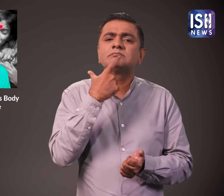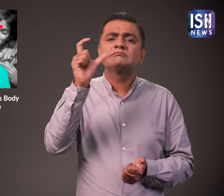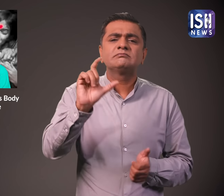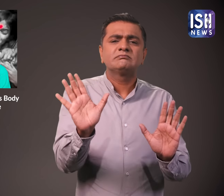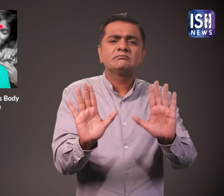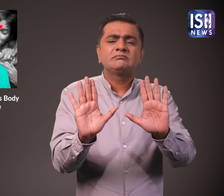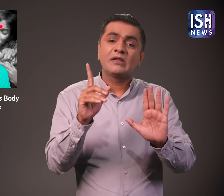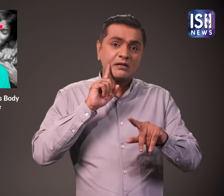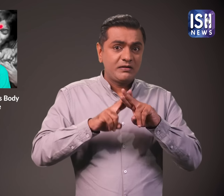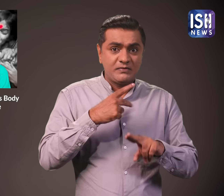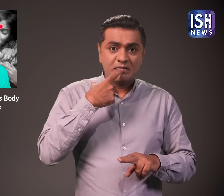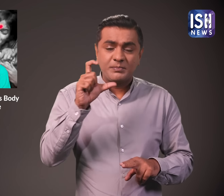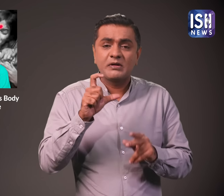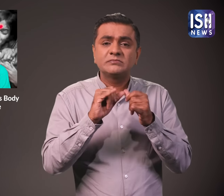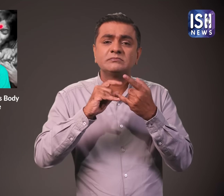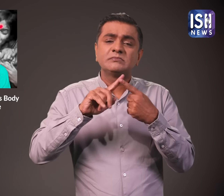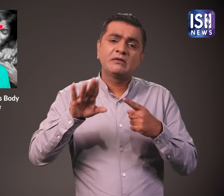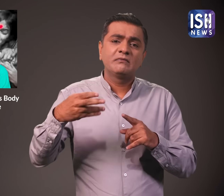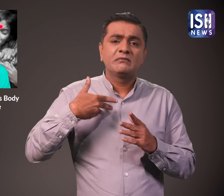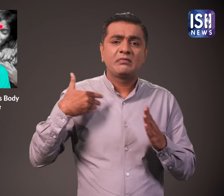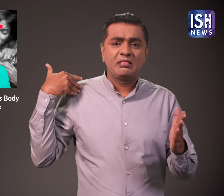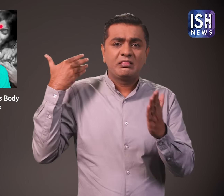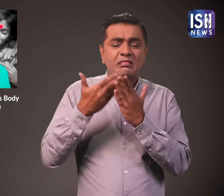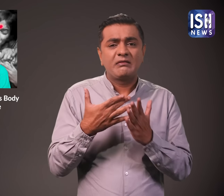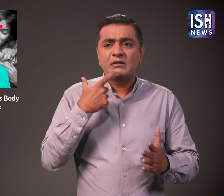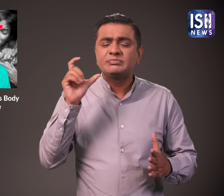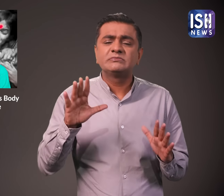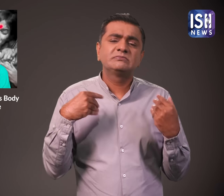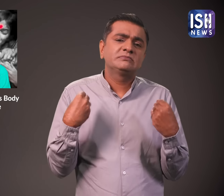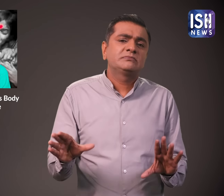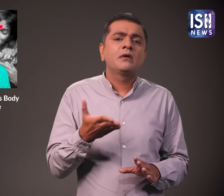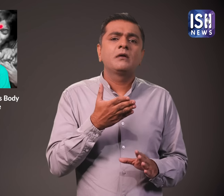But he did not, because he himself had many cases against him.